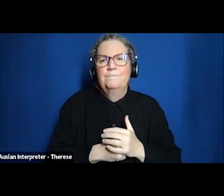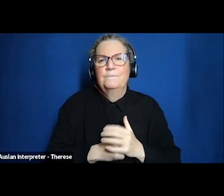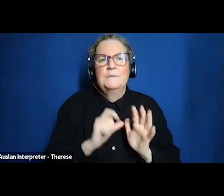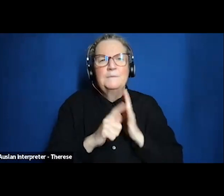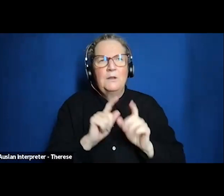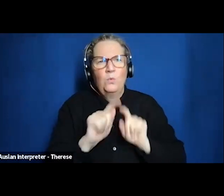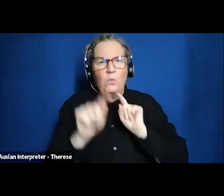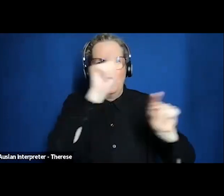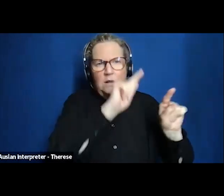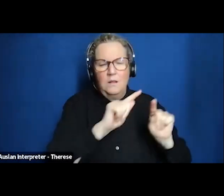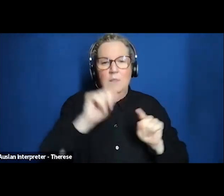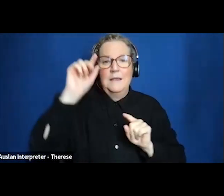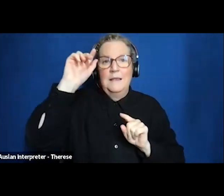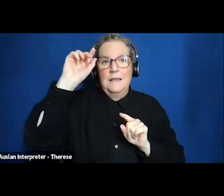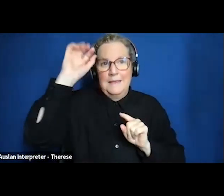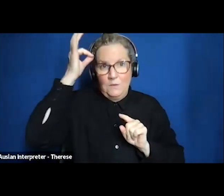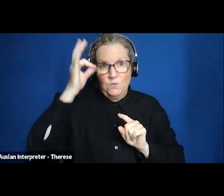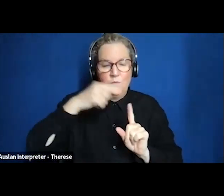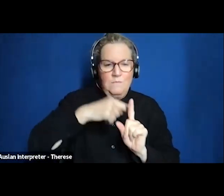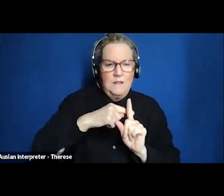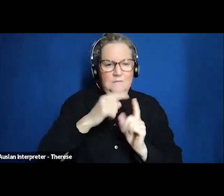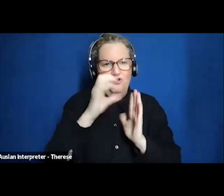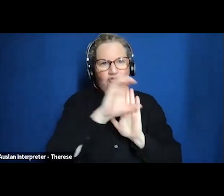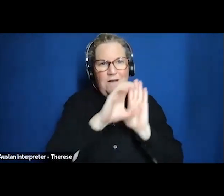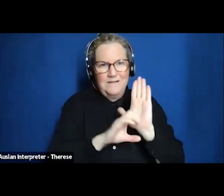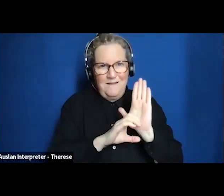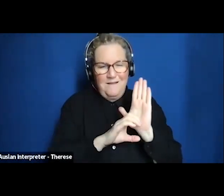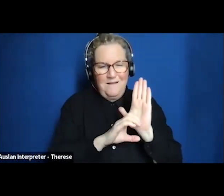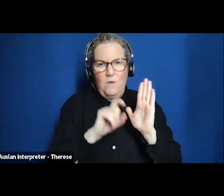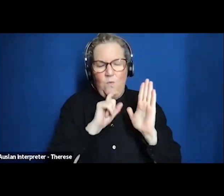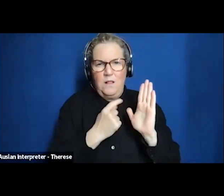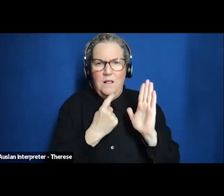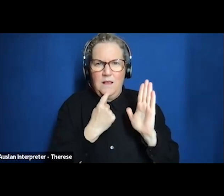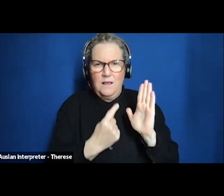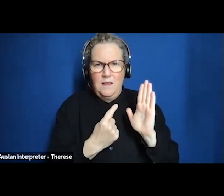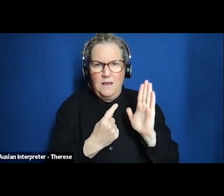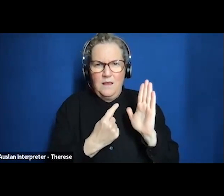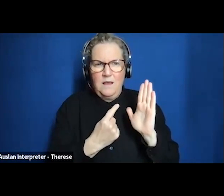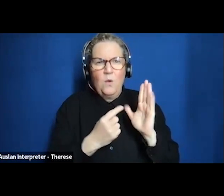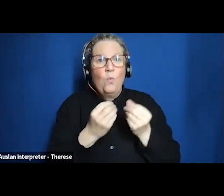a charter will be in place that will set out what the de-identified national, what the de-identified National Disability